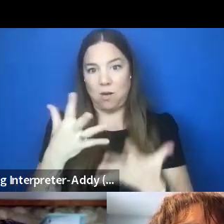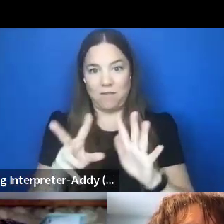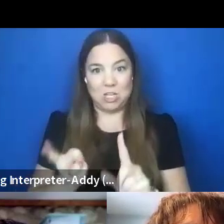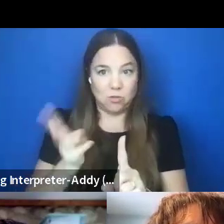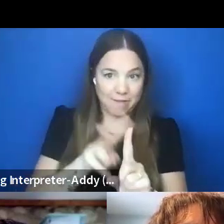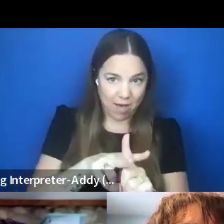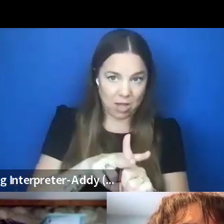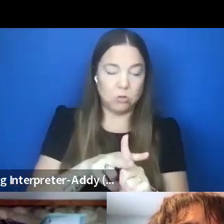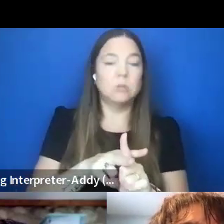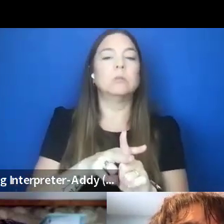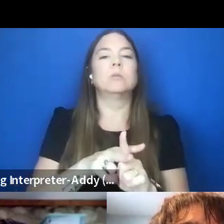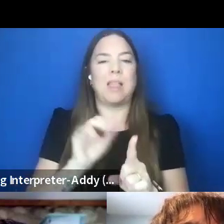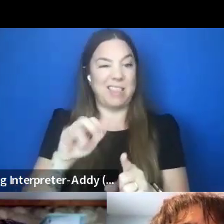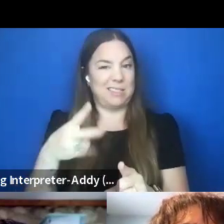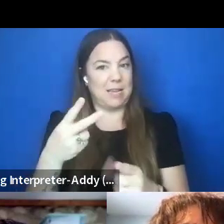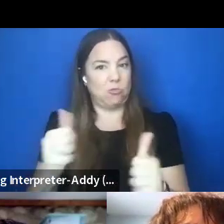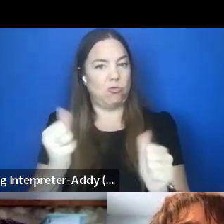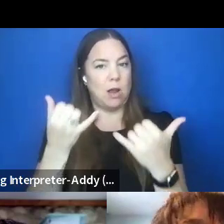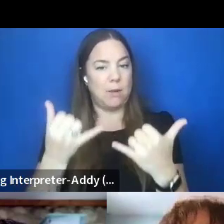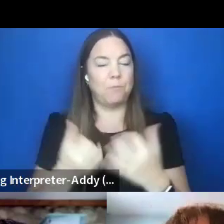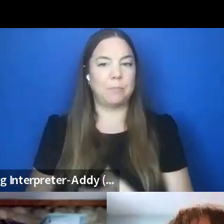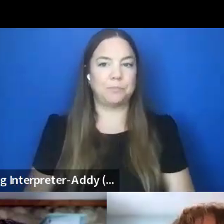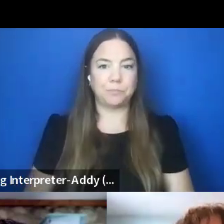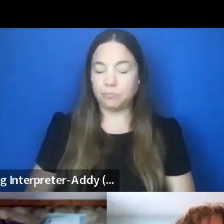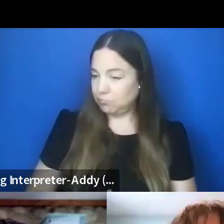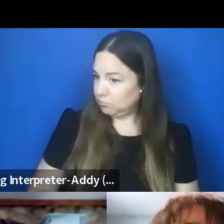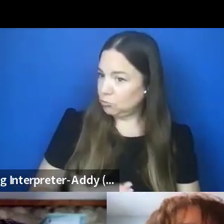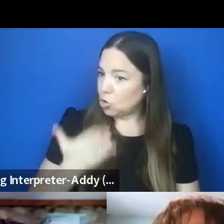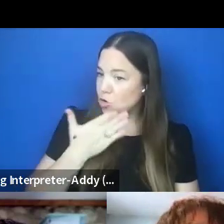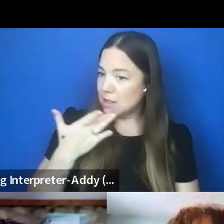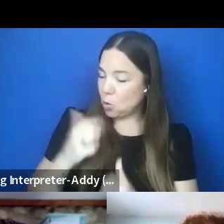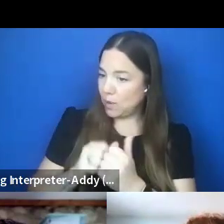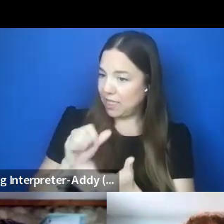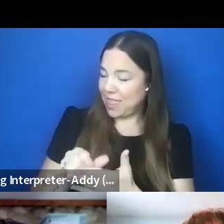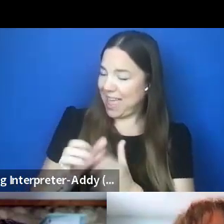Adeleigh Belyeu: so Adeleigh Belyeu: well. Don Dew: I wish you luck on that. And congratulations on